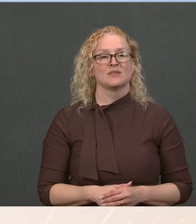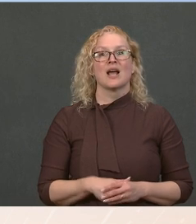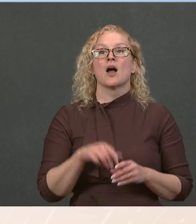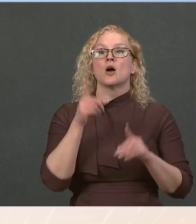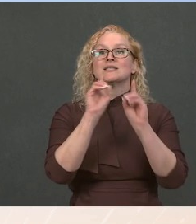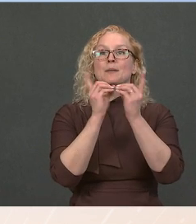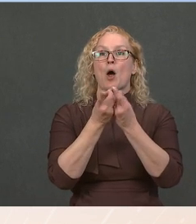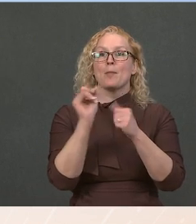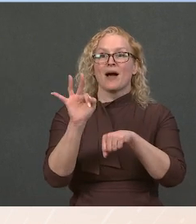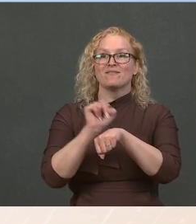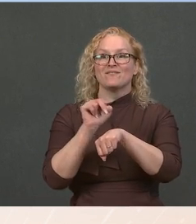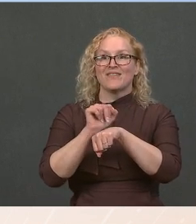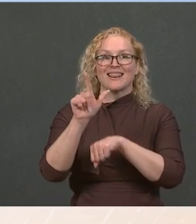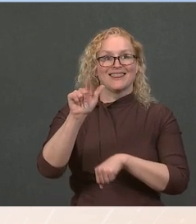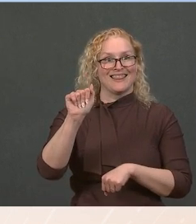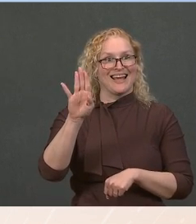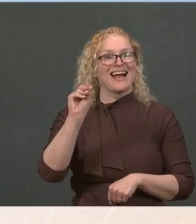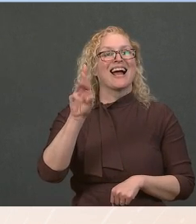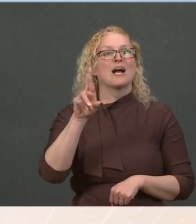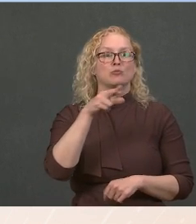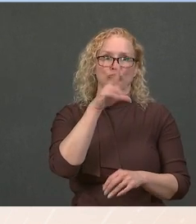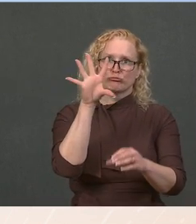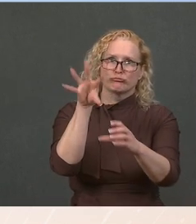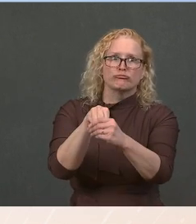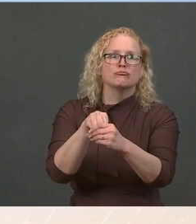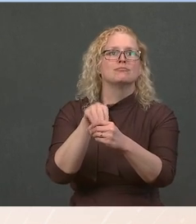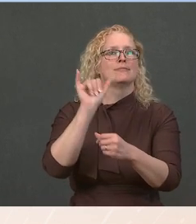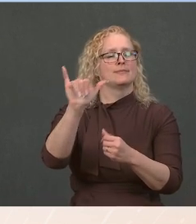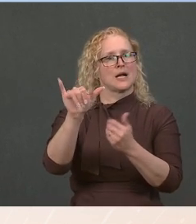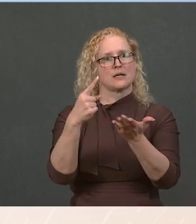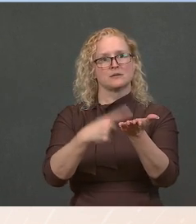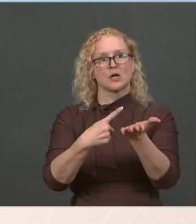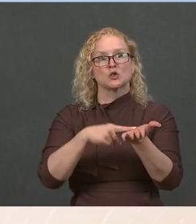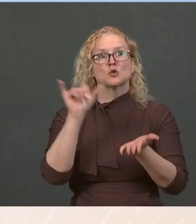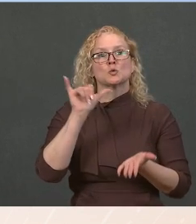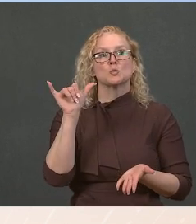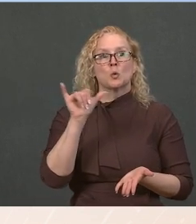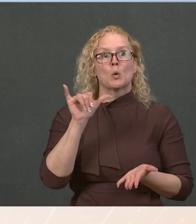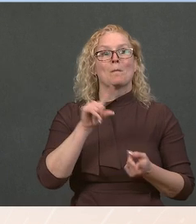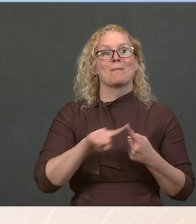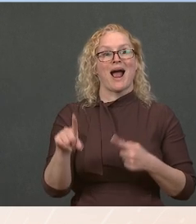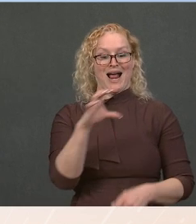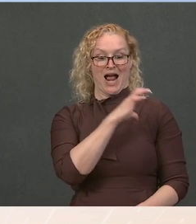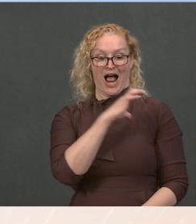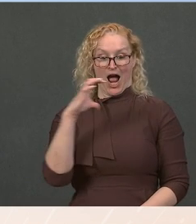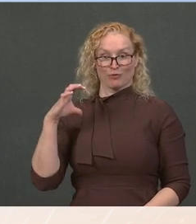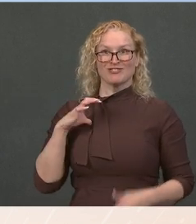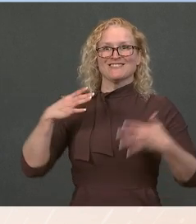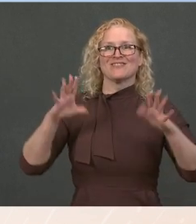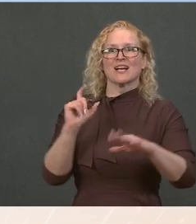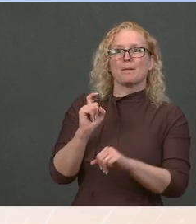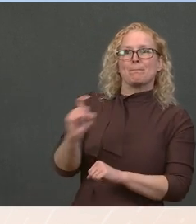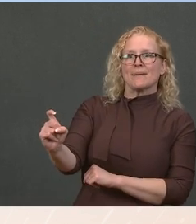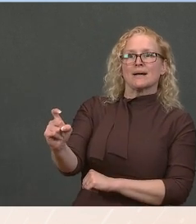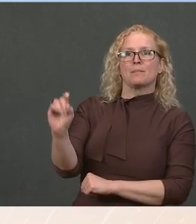that Congress empowered OSHA with through a law that has been on the books for more than 50 years.